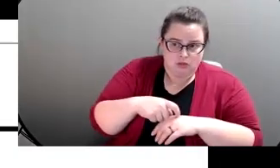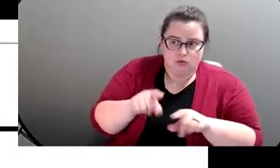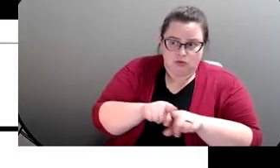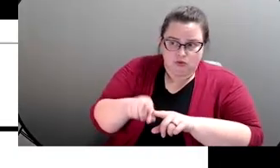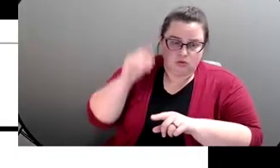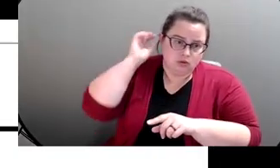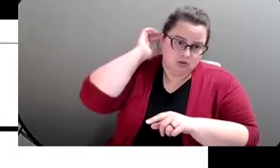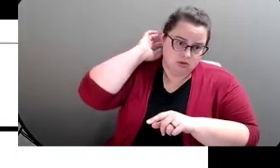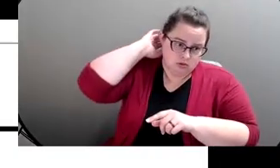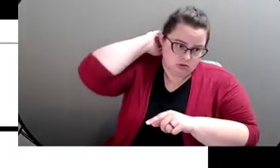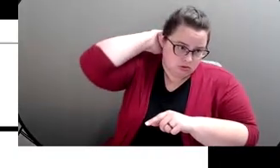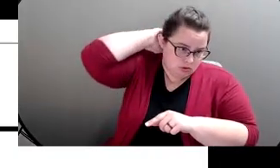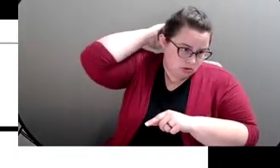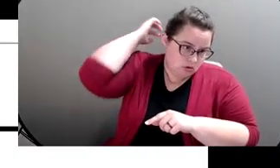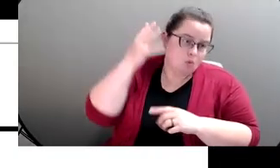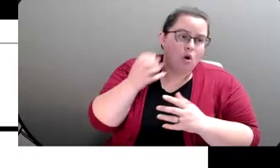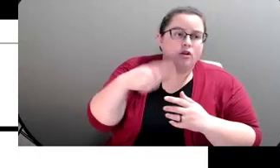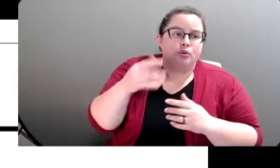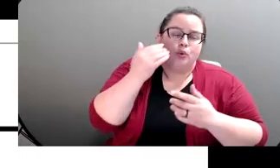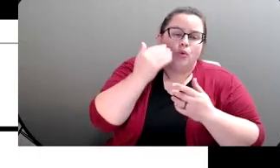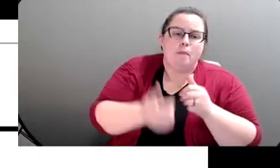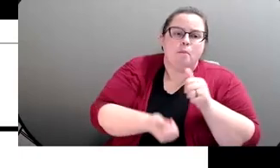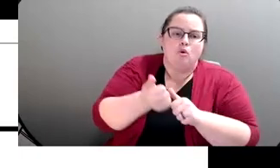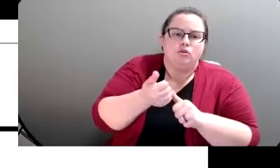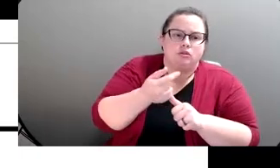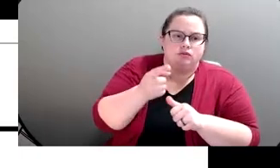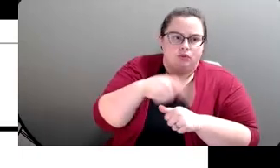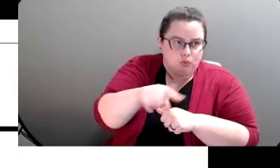I want you to know that most of you, most of us are already implementing